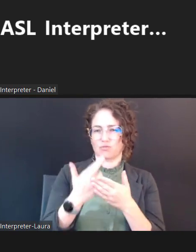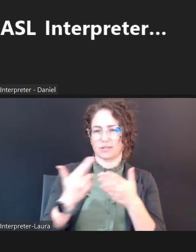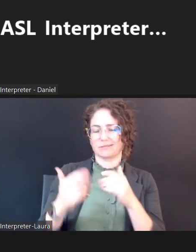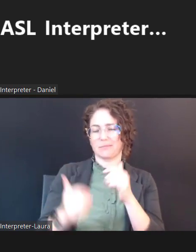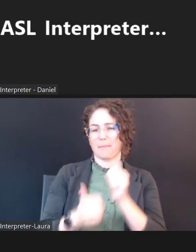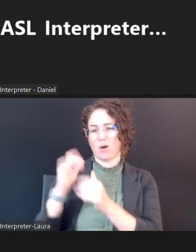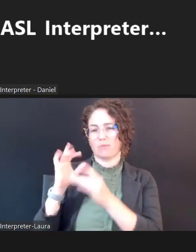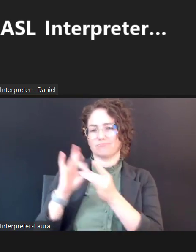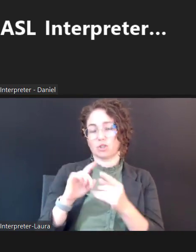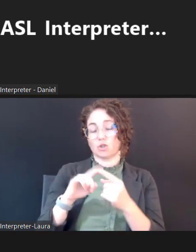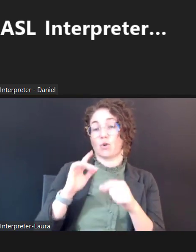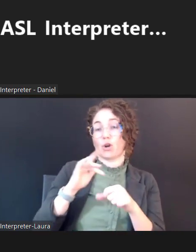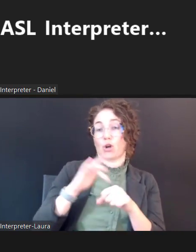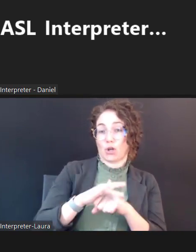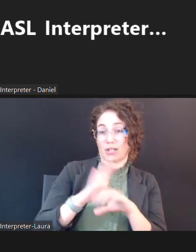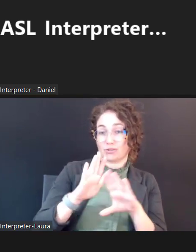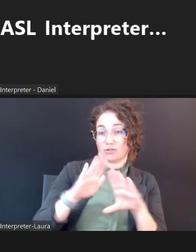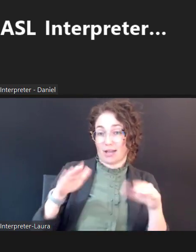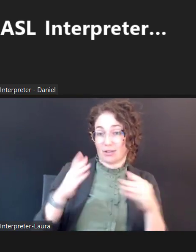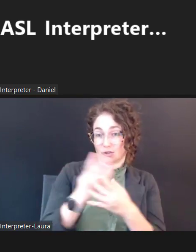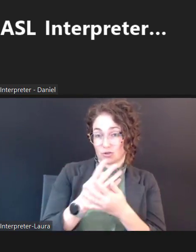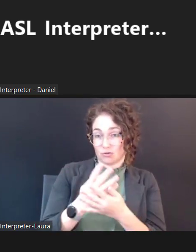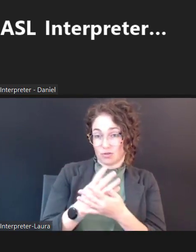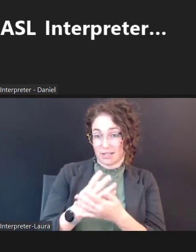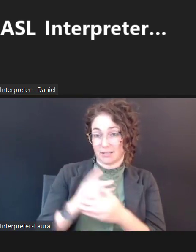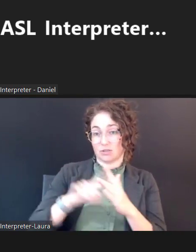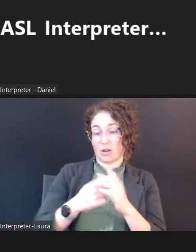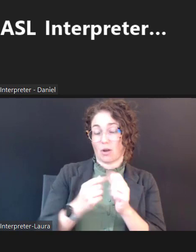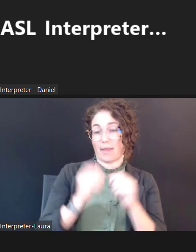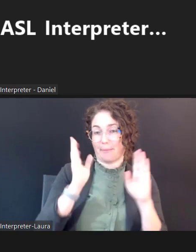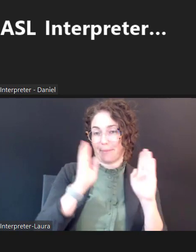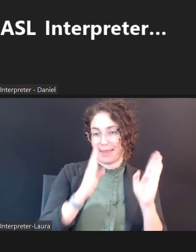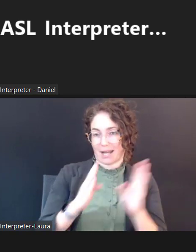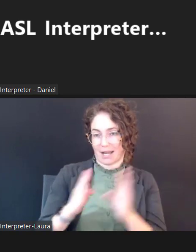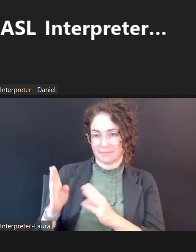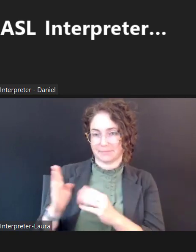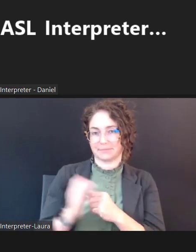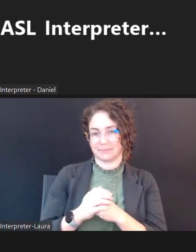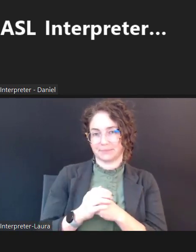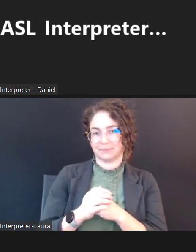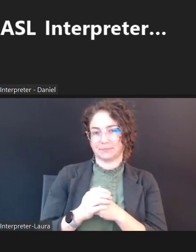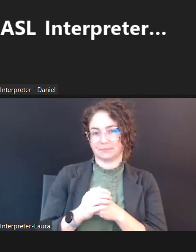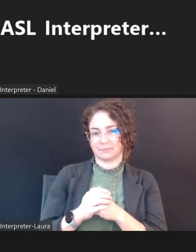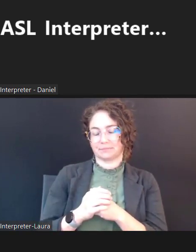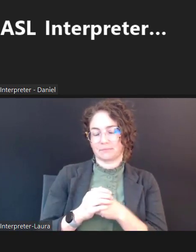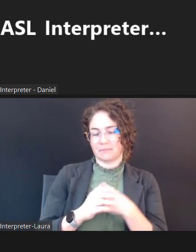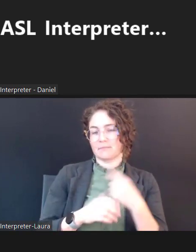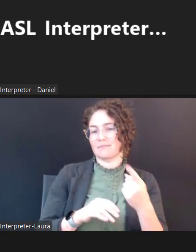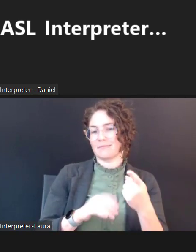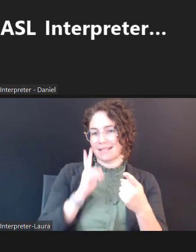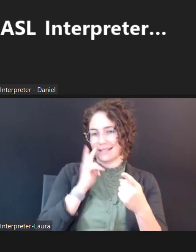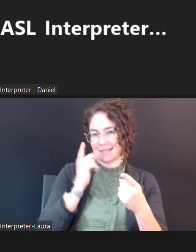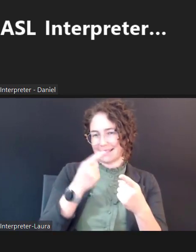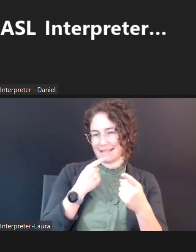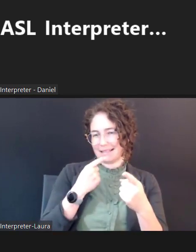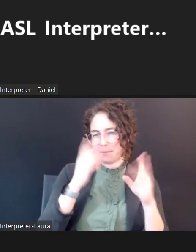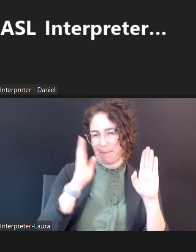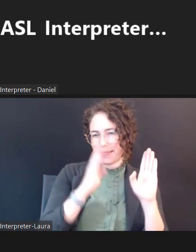starting with planning resources. You'll see under "planning resources" that there are some big